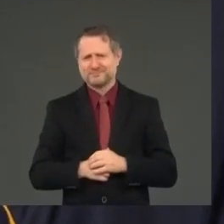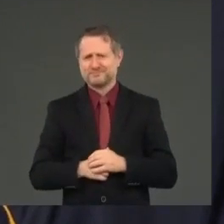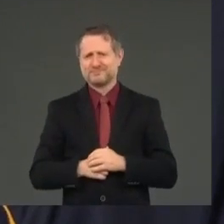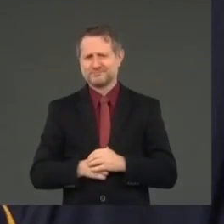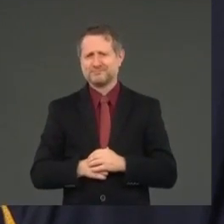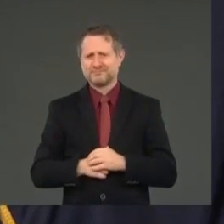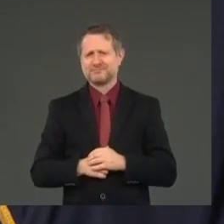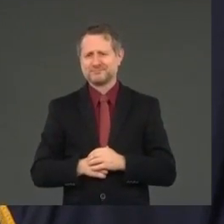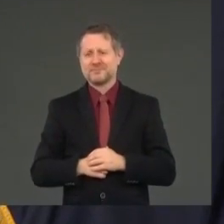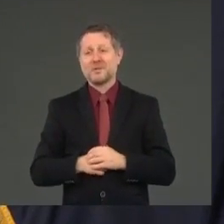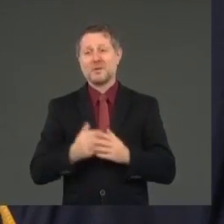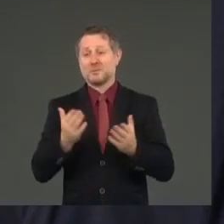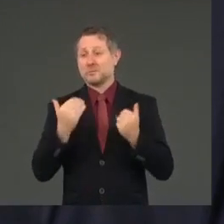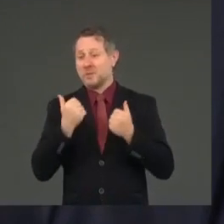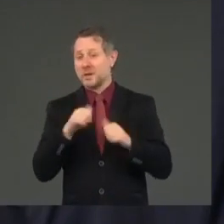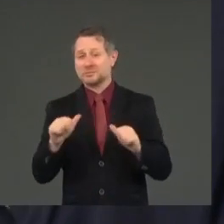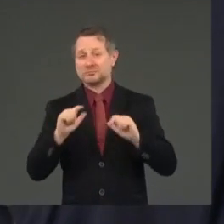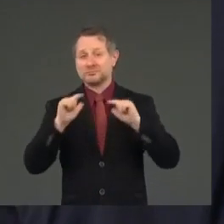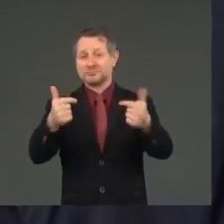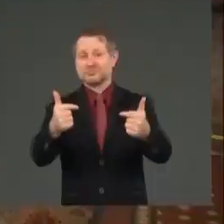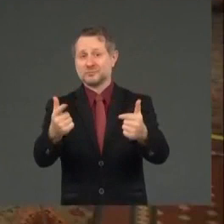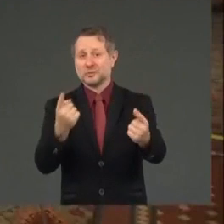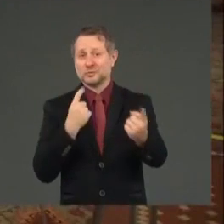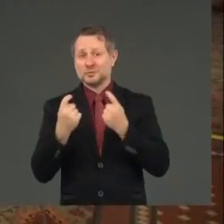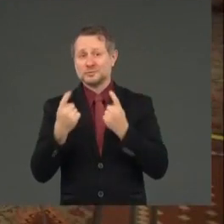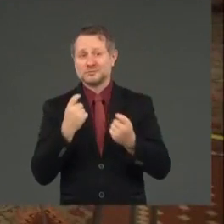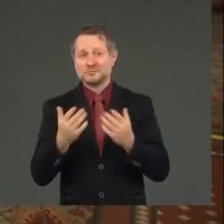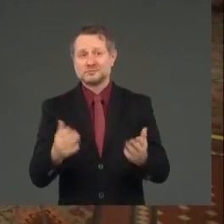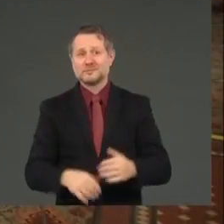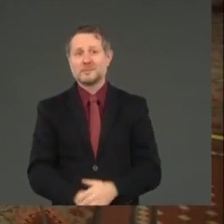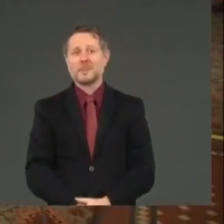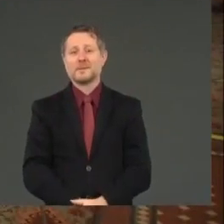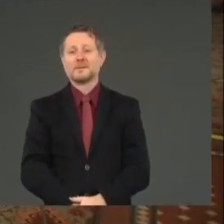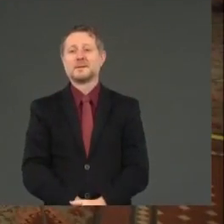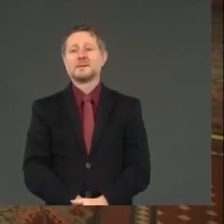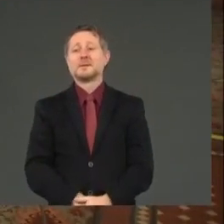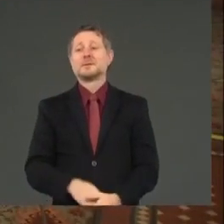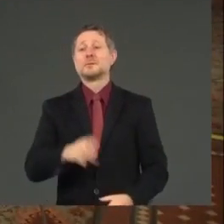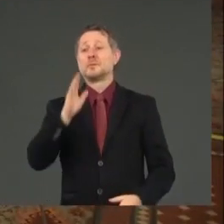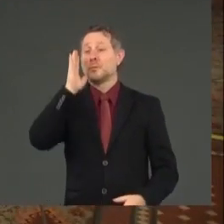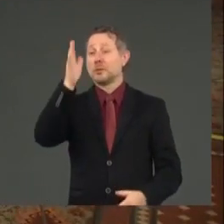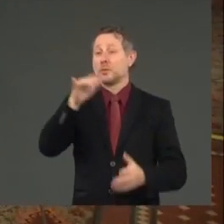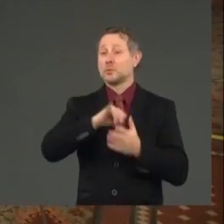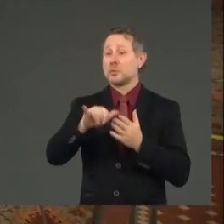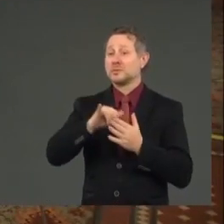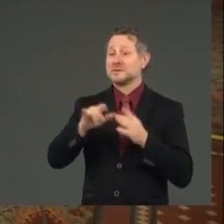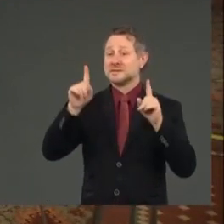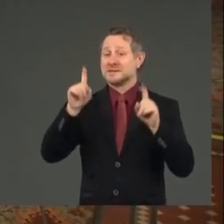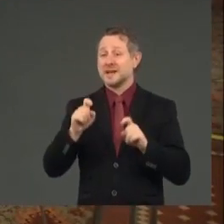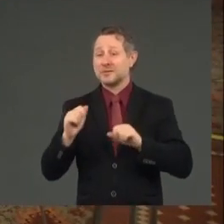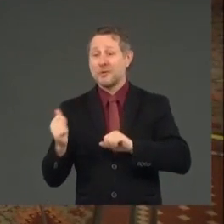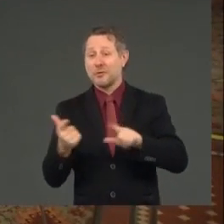BECAUSE THEY REALLY ARE, THEY ARE SPECIAL. AND WITH THAT WE'LL TAKE ANY